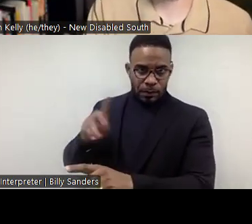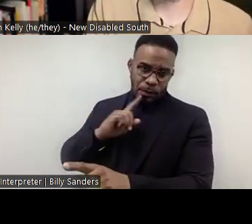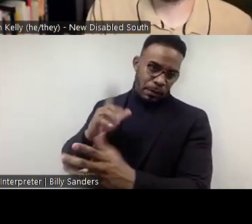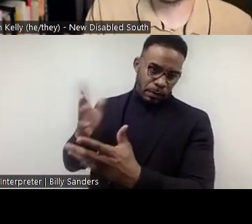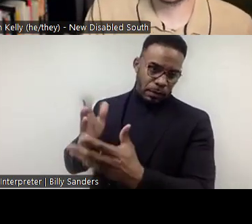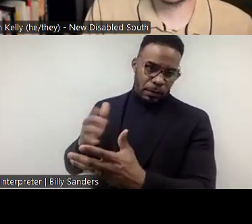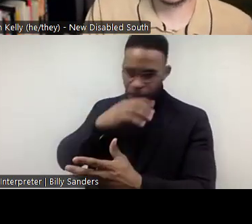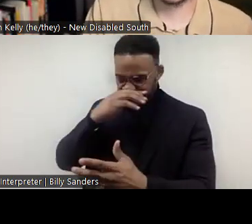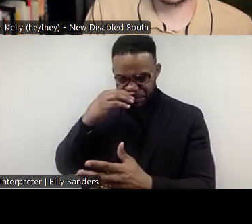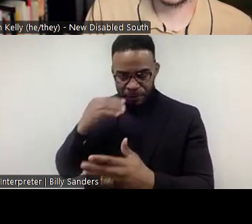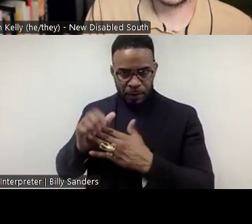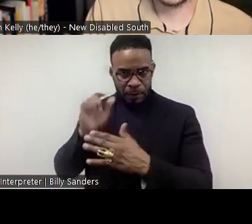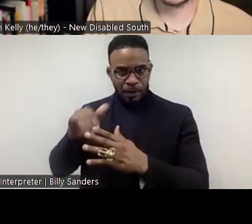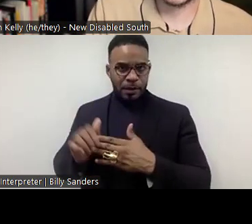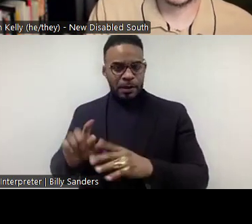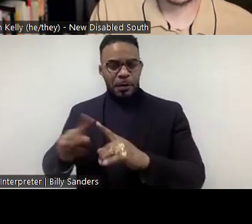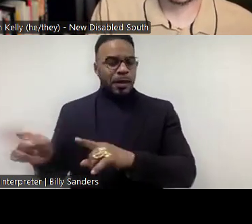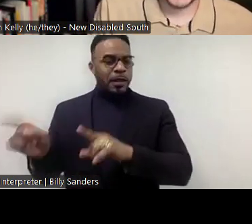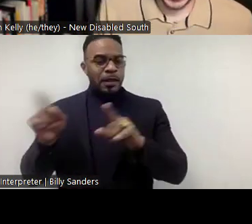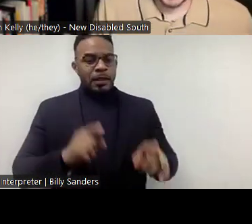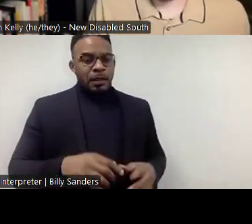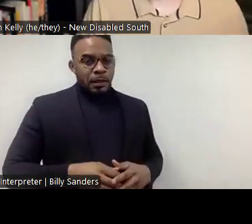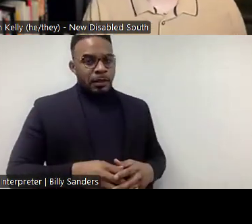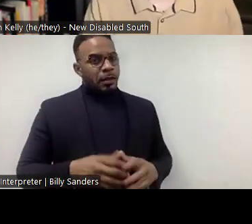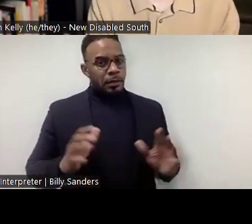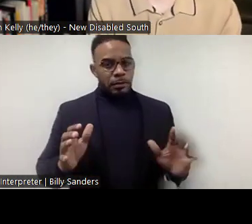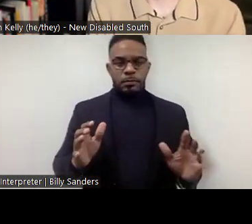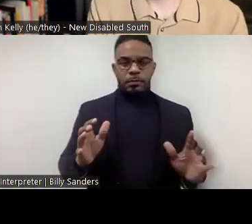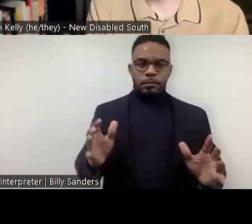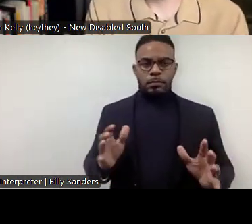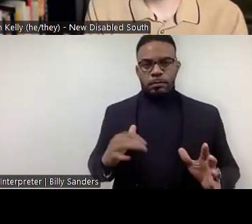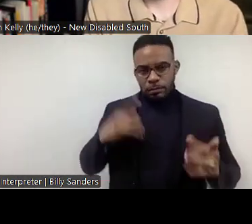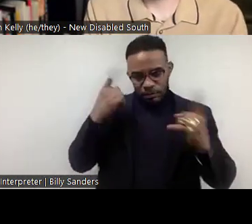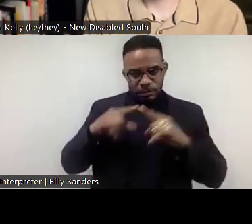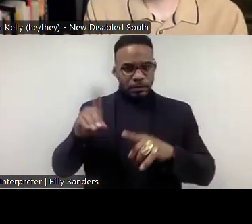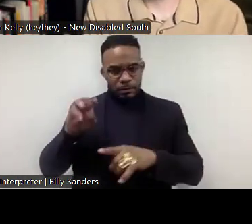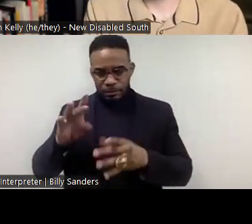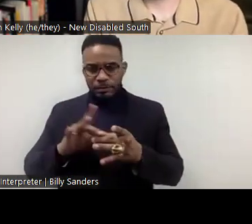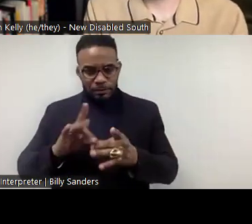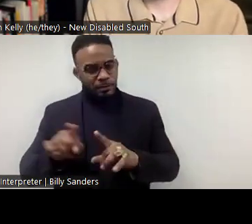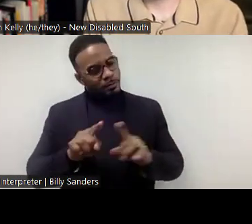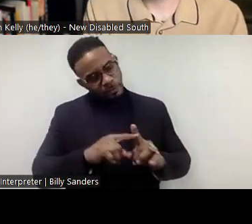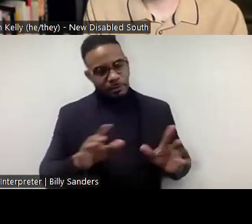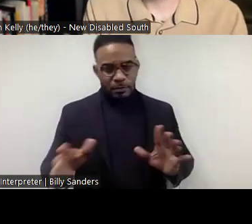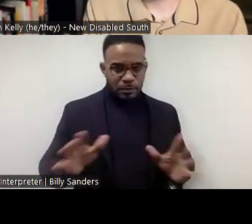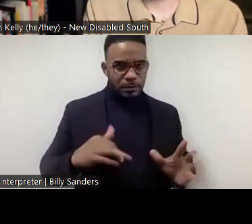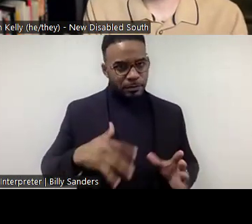I can follow up a little bit. Not just because Dom is apparently waiting to hear this, okay. But